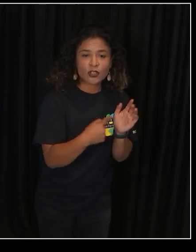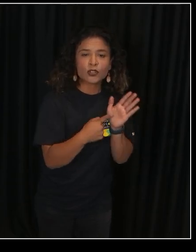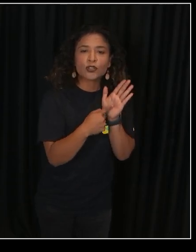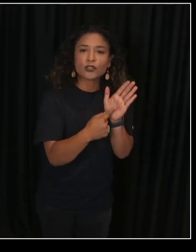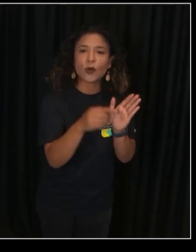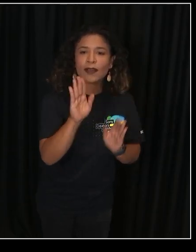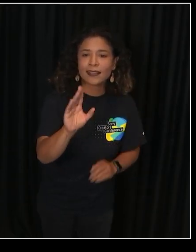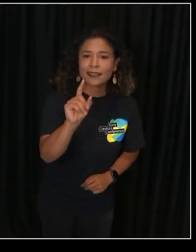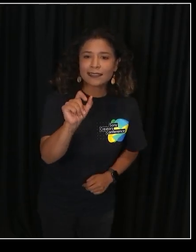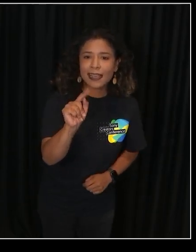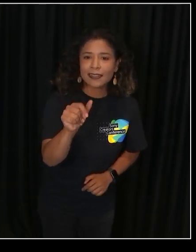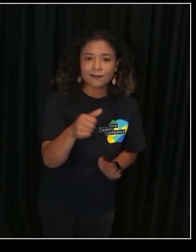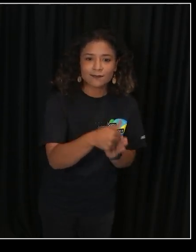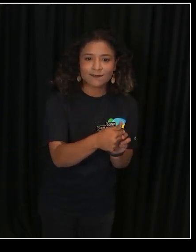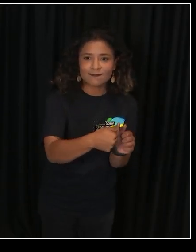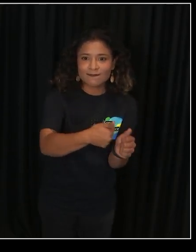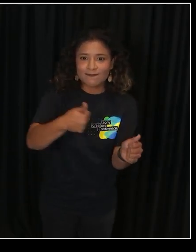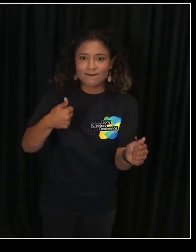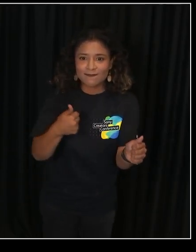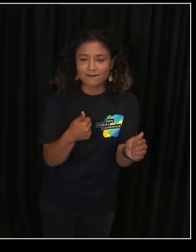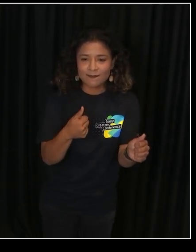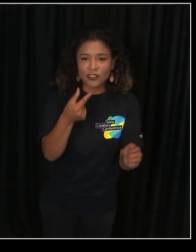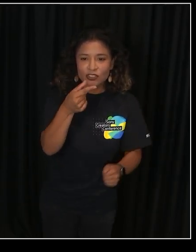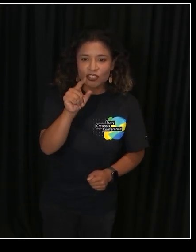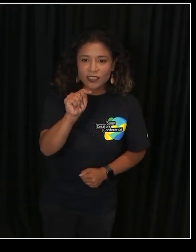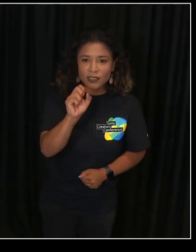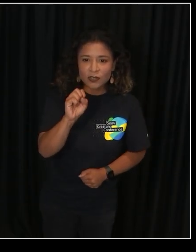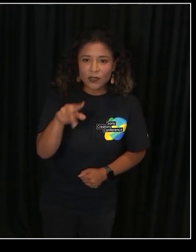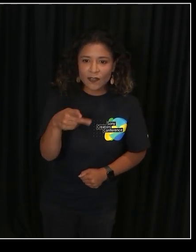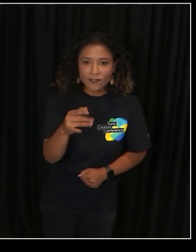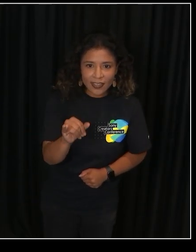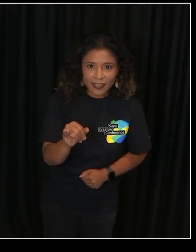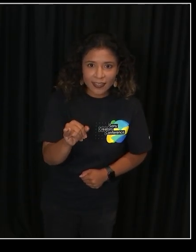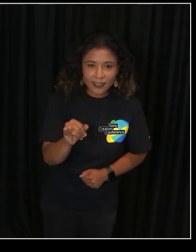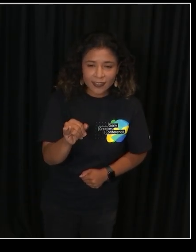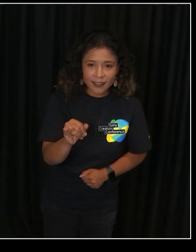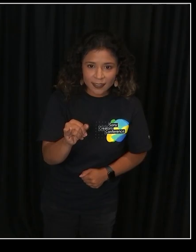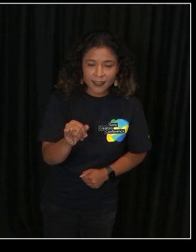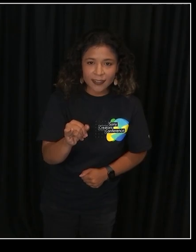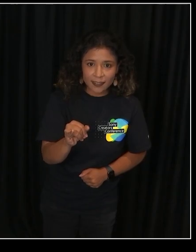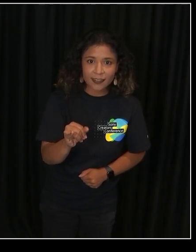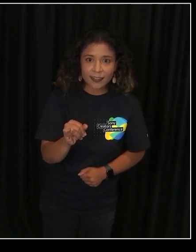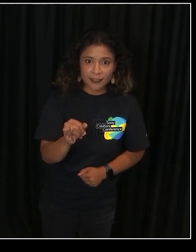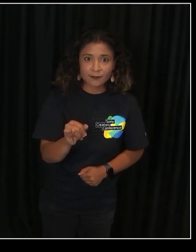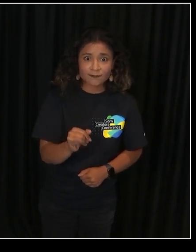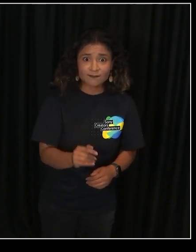If you look at the top, staying perfectly on top would be exactly on pace with GT Sophy,